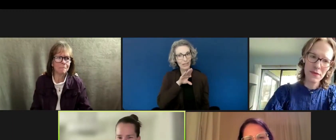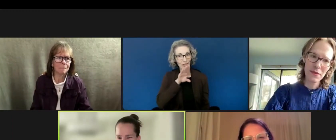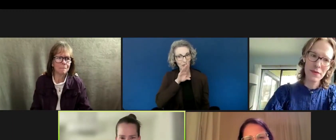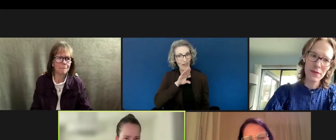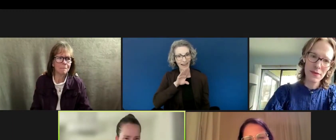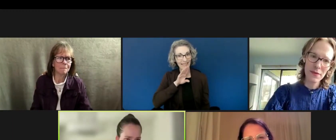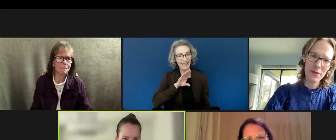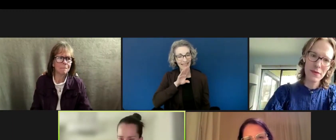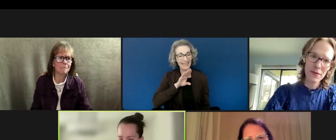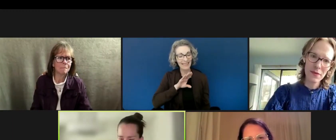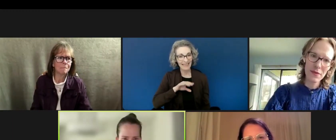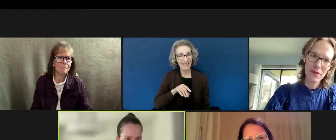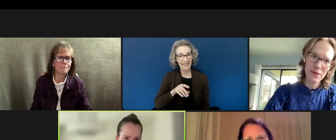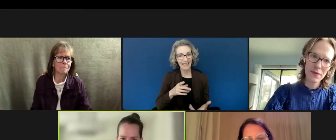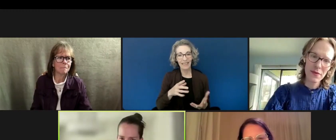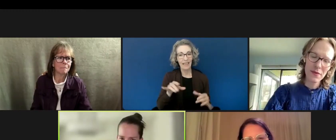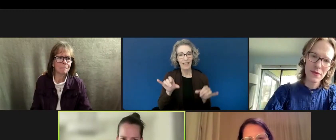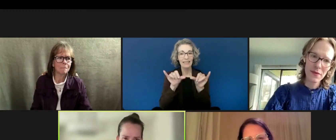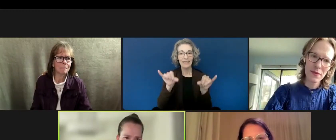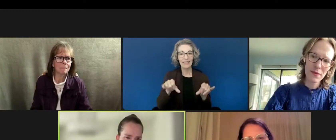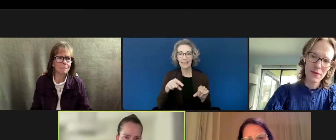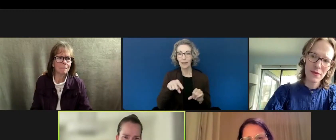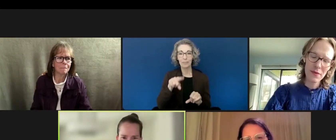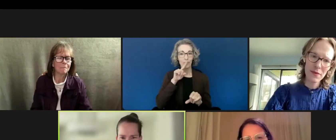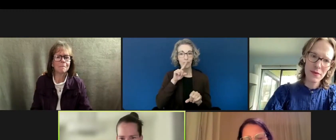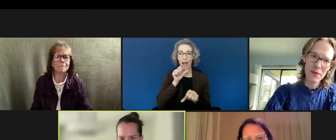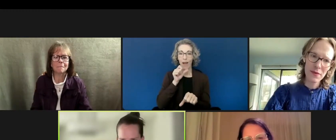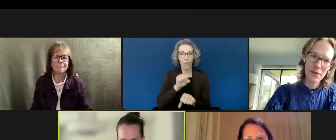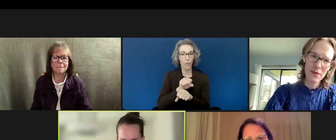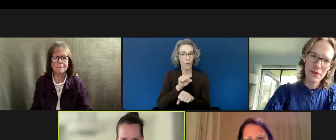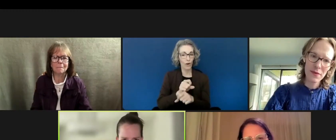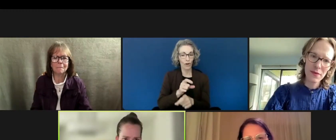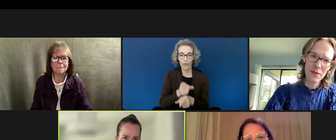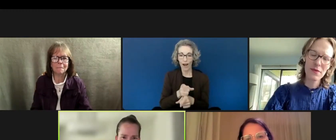The system wasn't working right with my assistant tech,